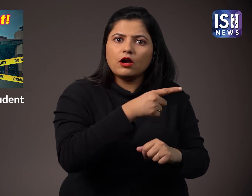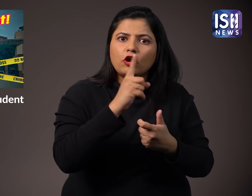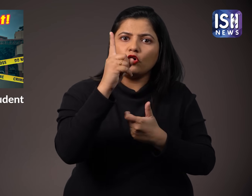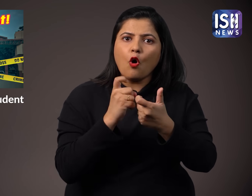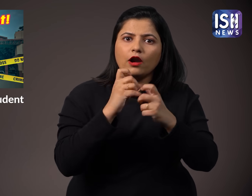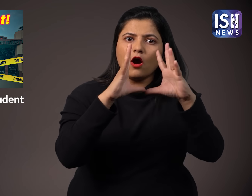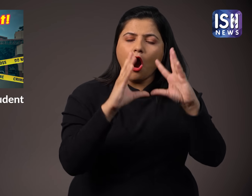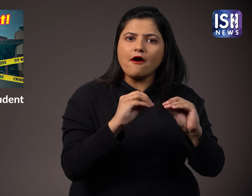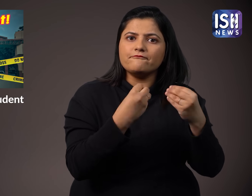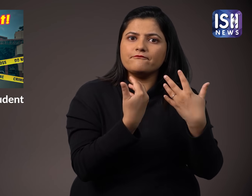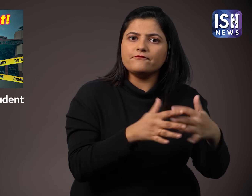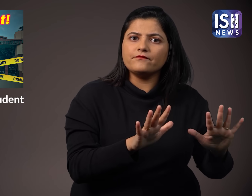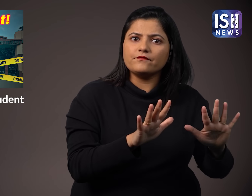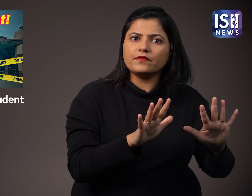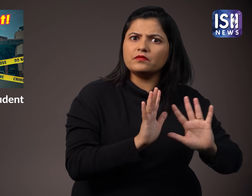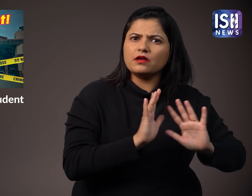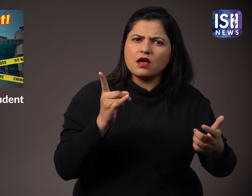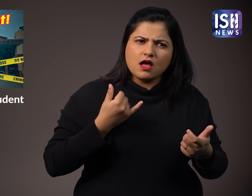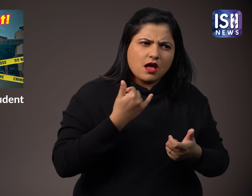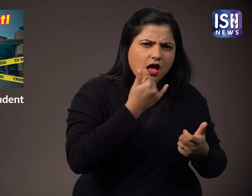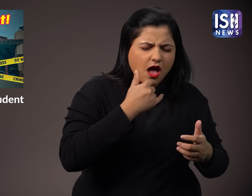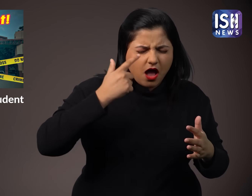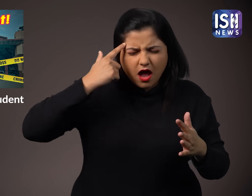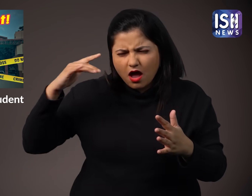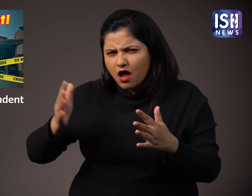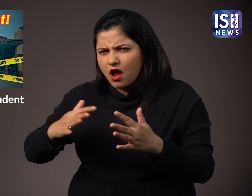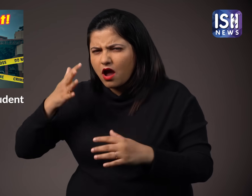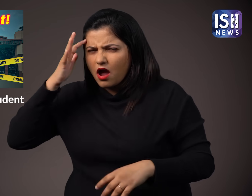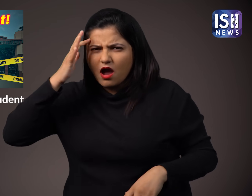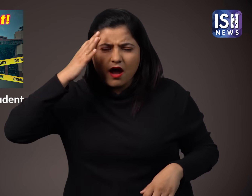Despite multiple calls, his phone was switched off. She was very worried.